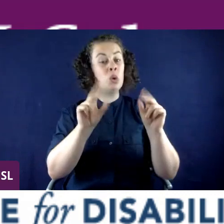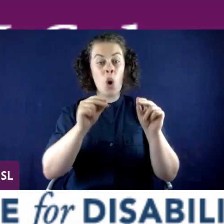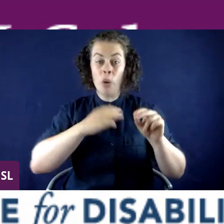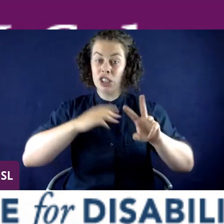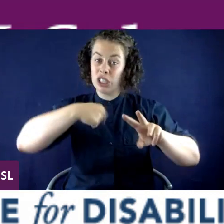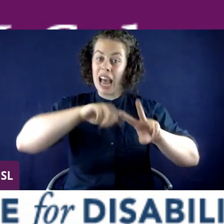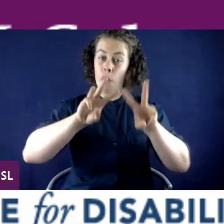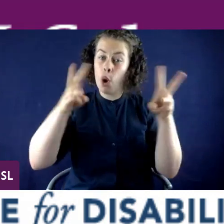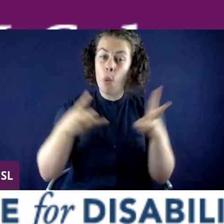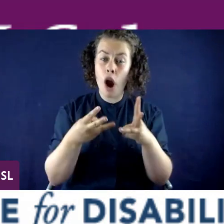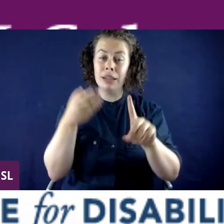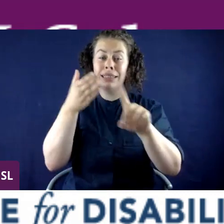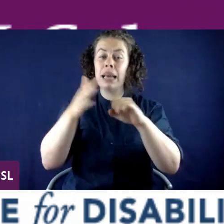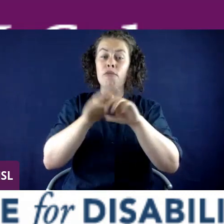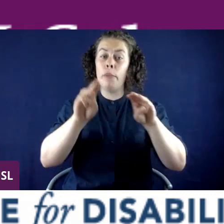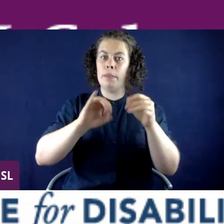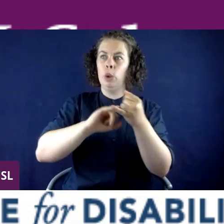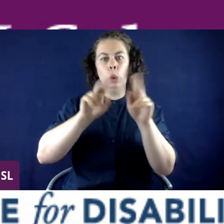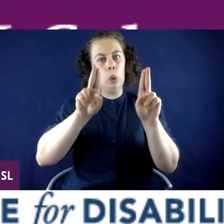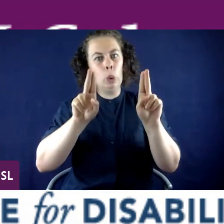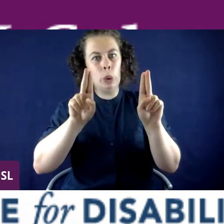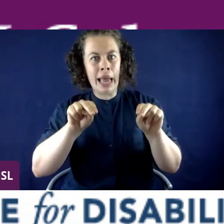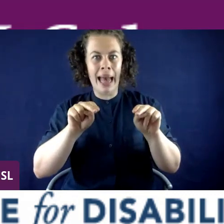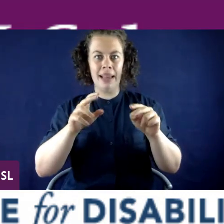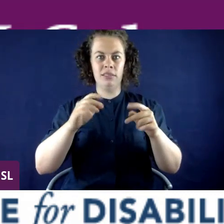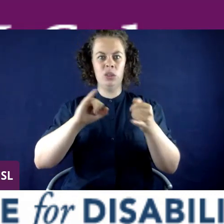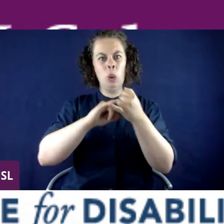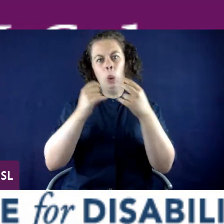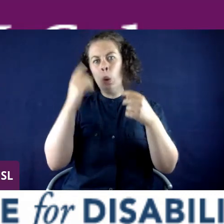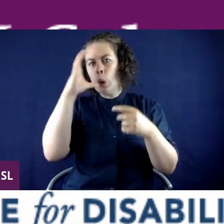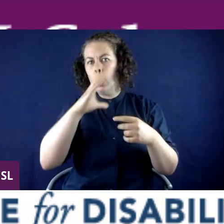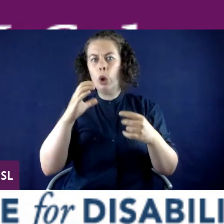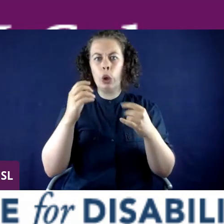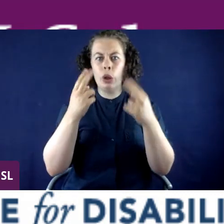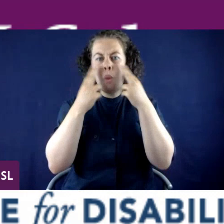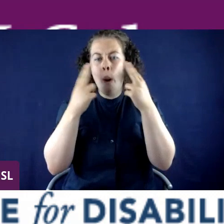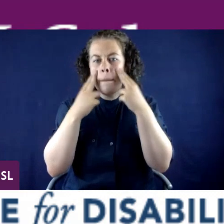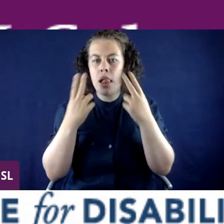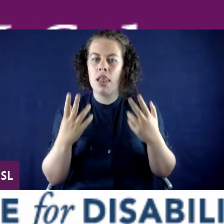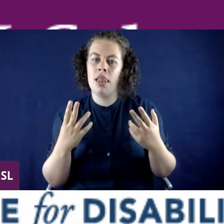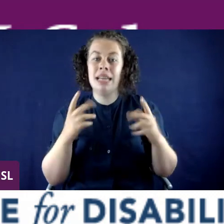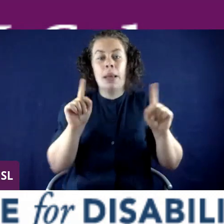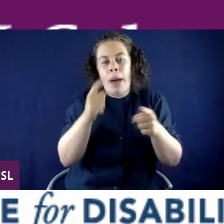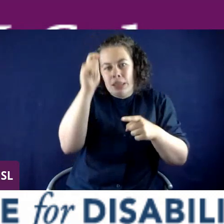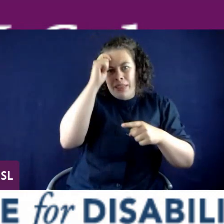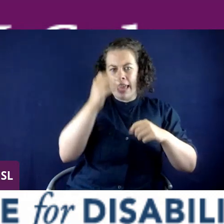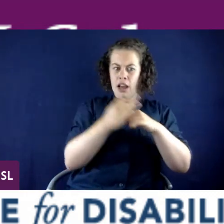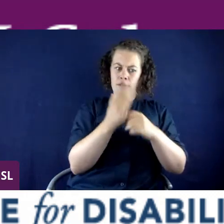it is unimaginable that we could have been born into another one. We have come through a medical, human rights